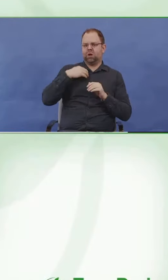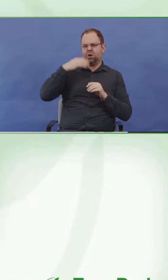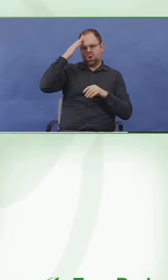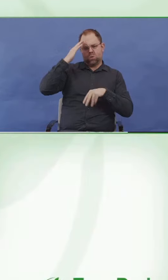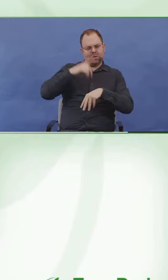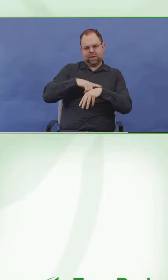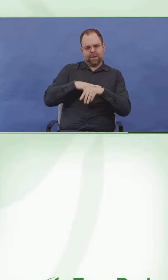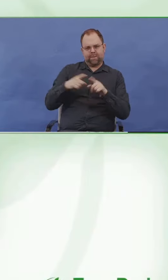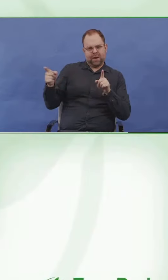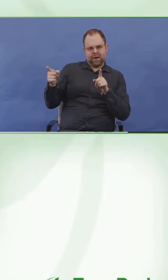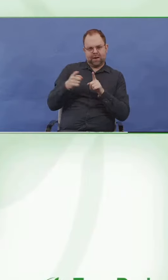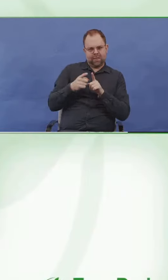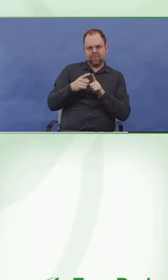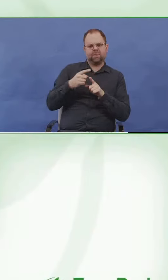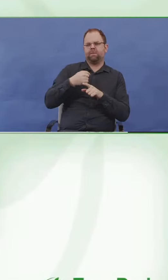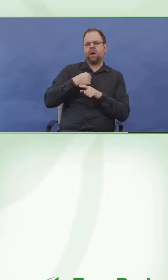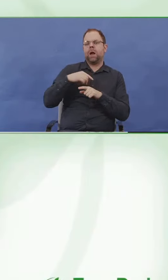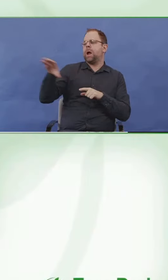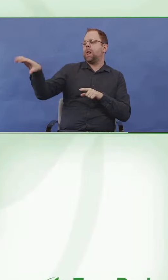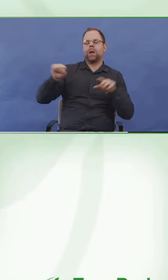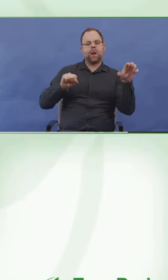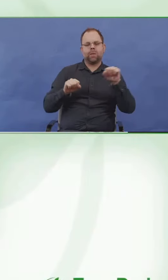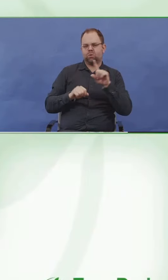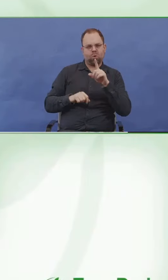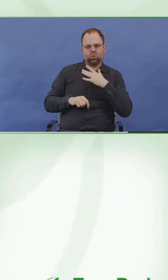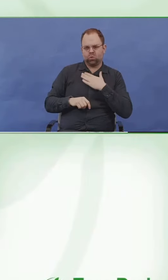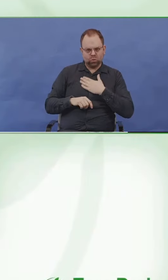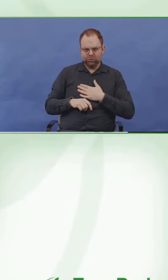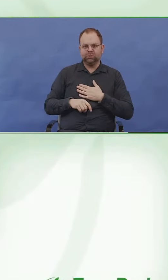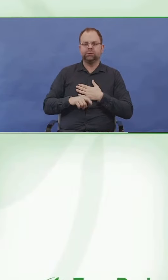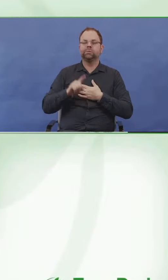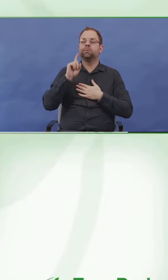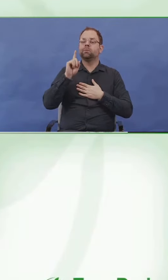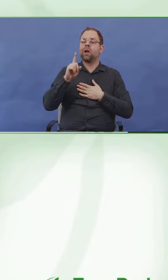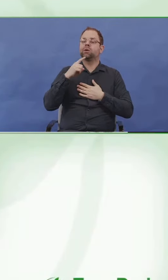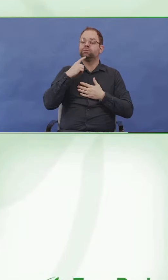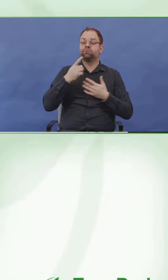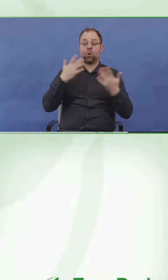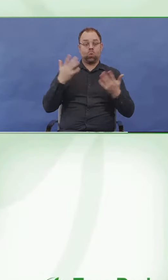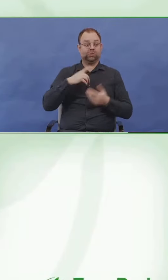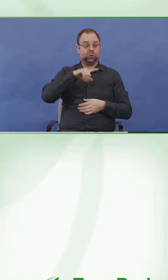I know many people also from my perspective from the country I live that .